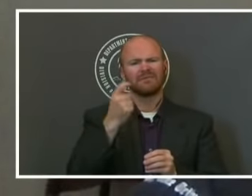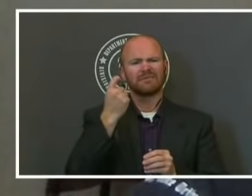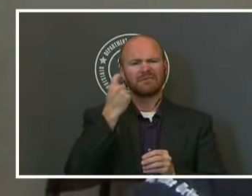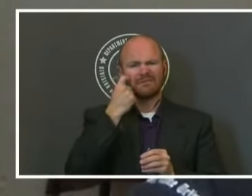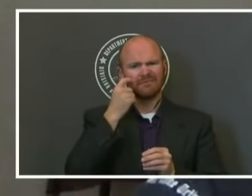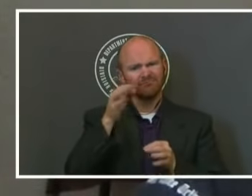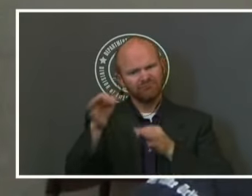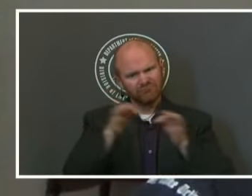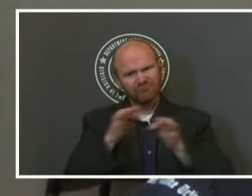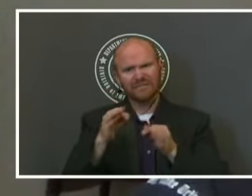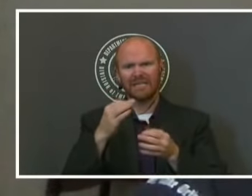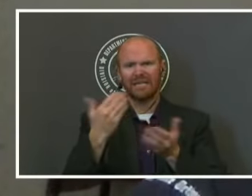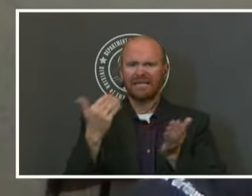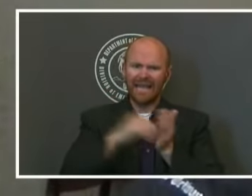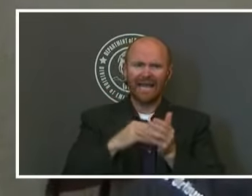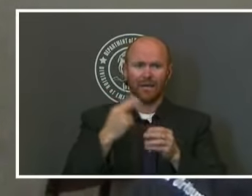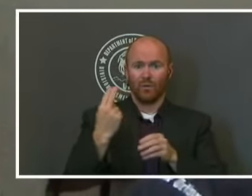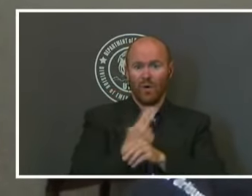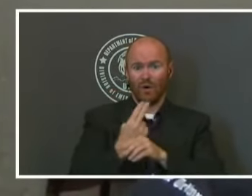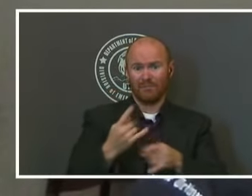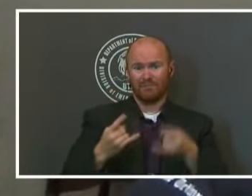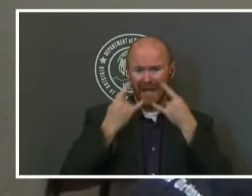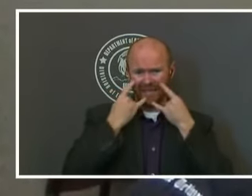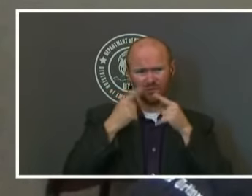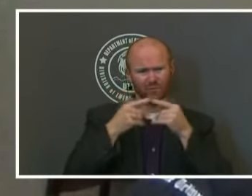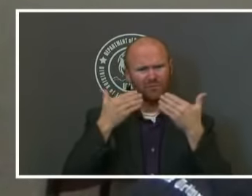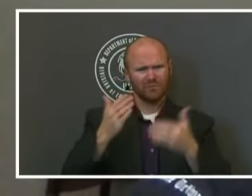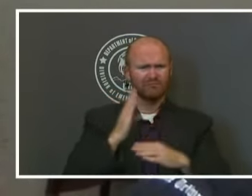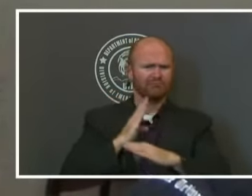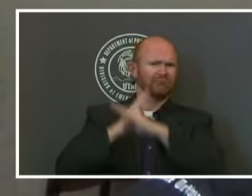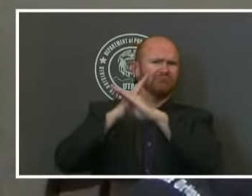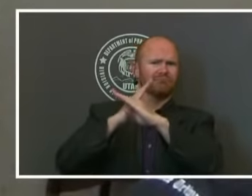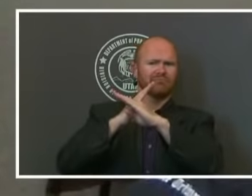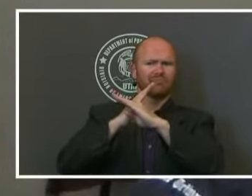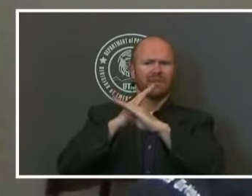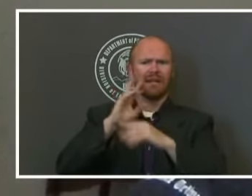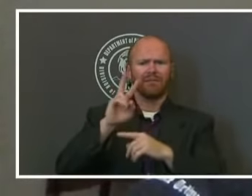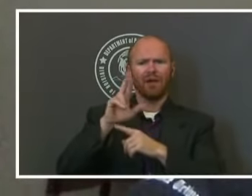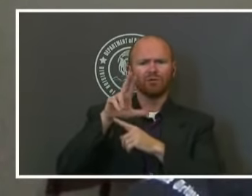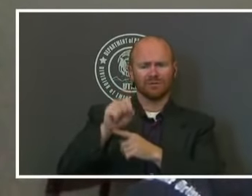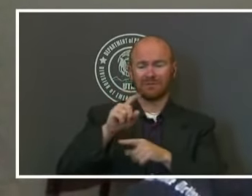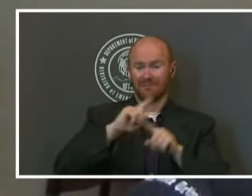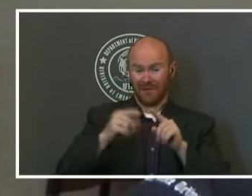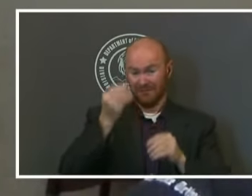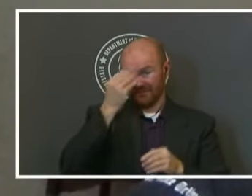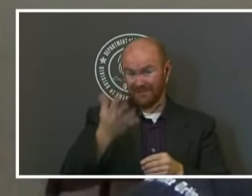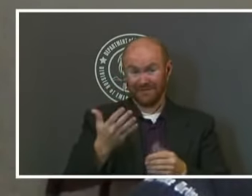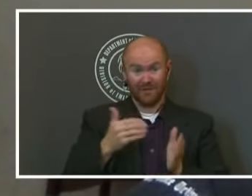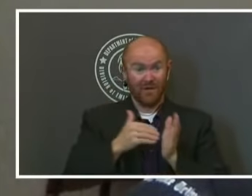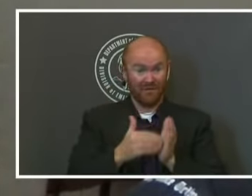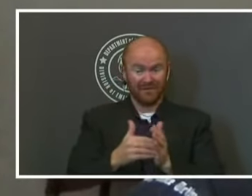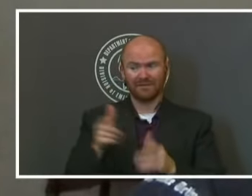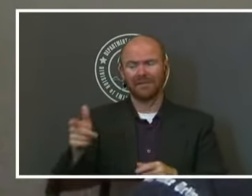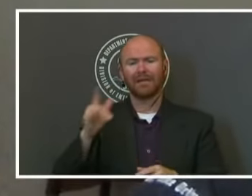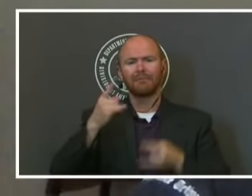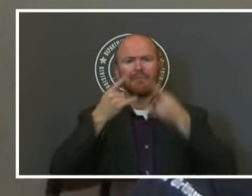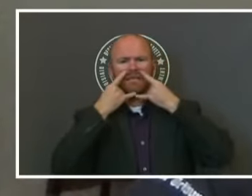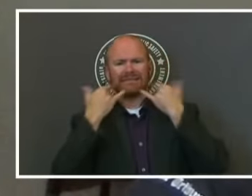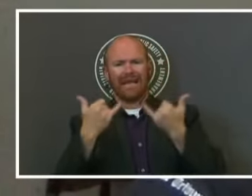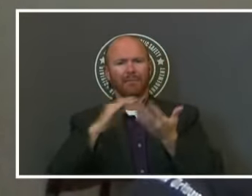as a way to contain the virus but we seen throughout the pandemic in that the fact that